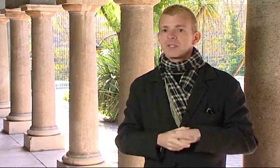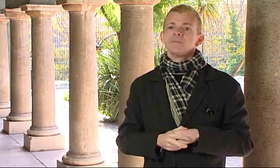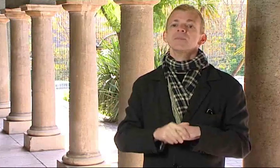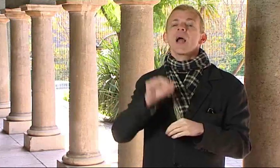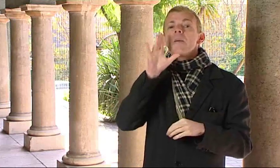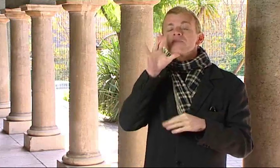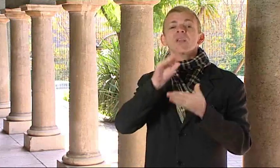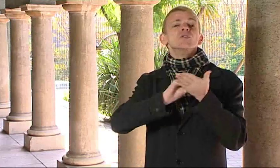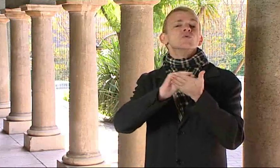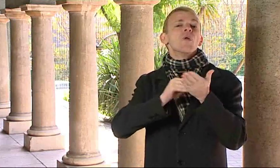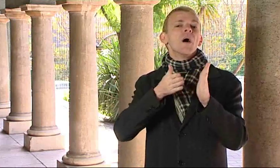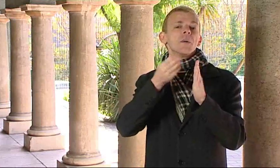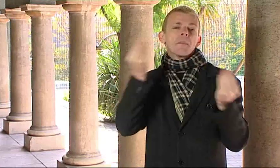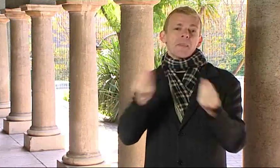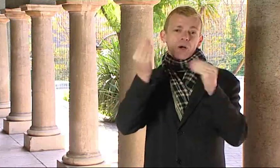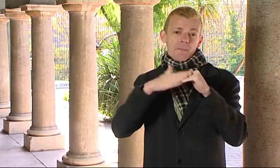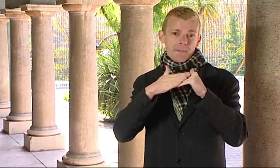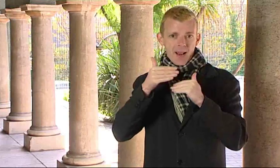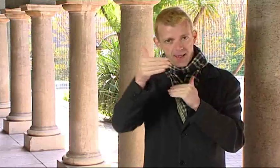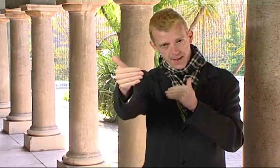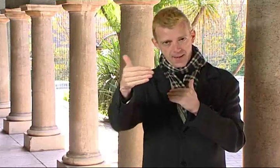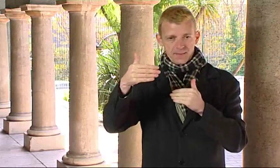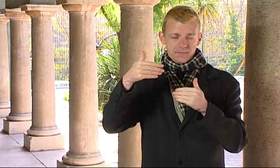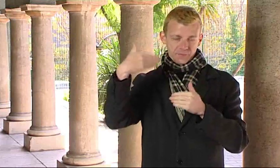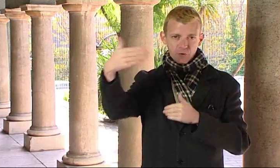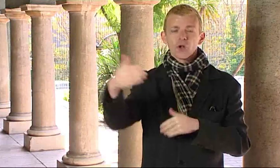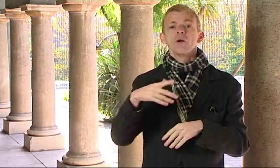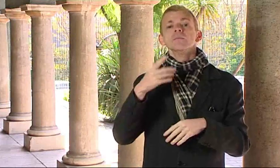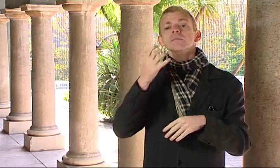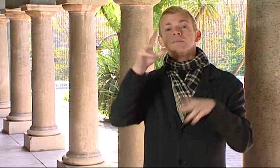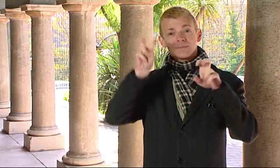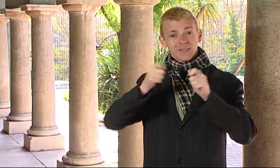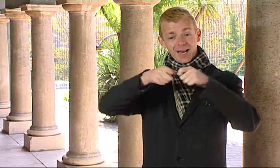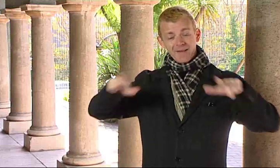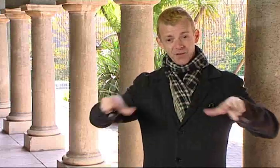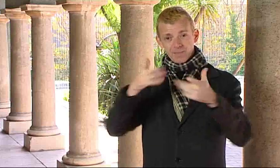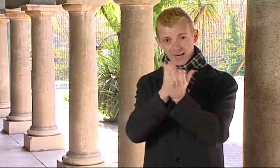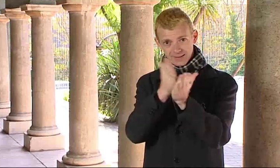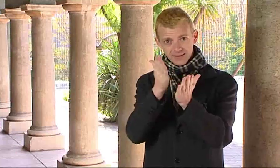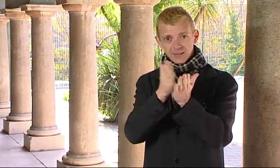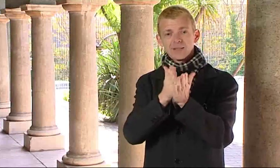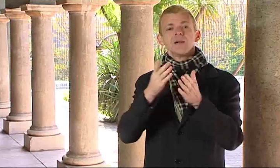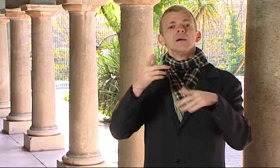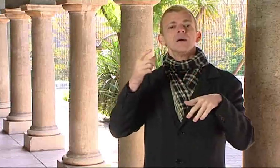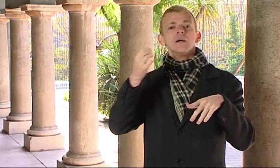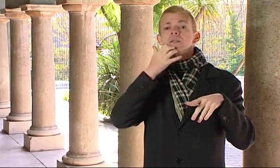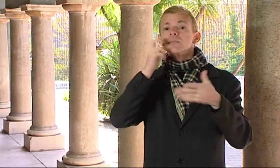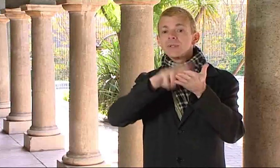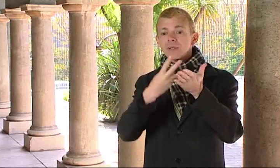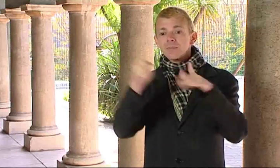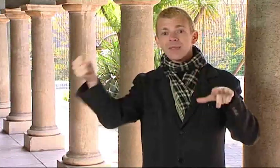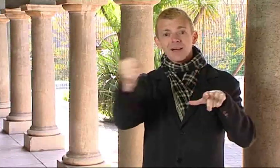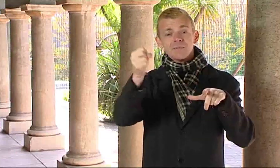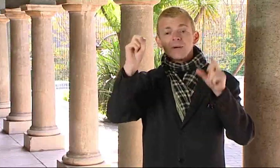and perhaps one of the best adaptations would be to convert these exams in test type examinations.